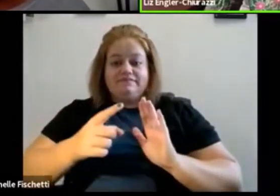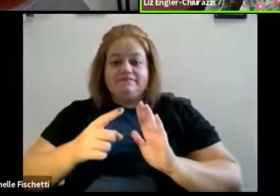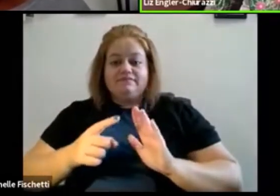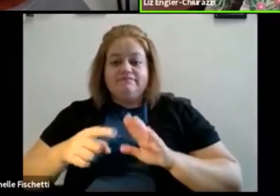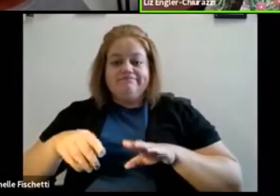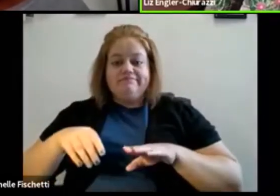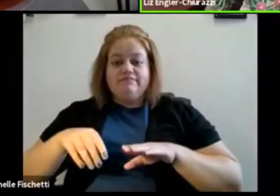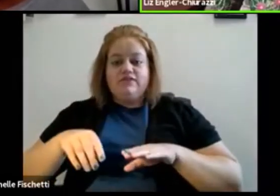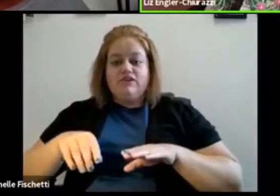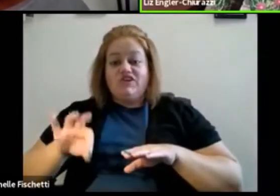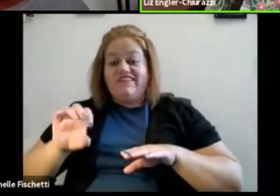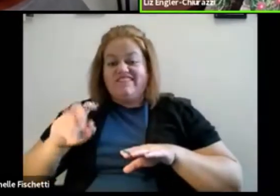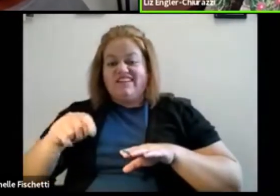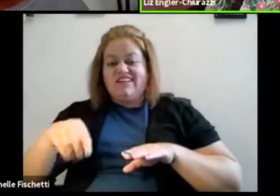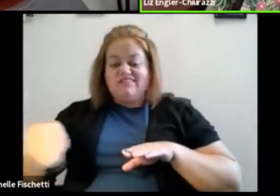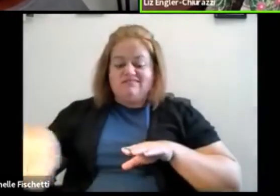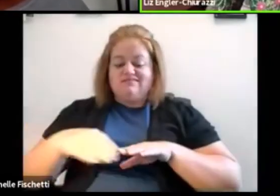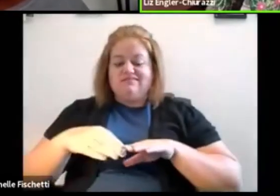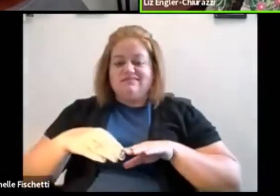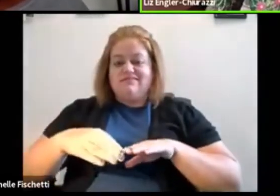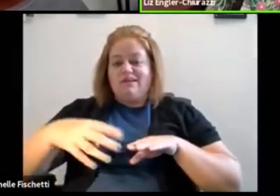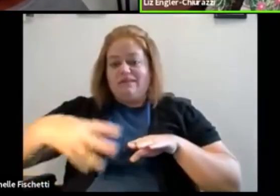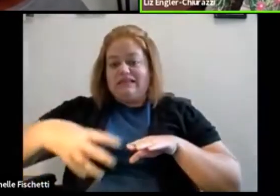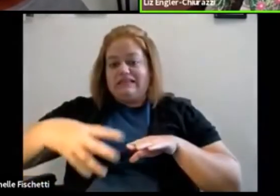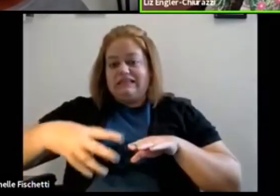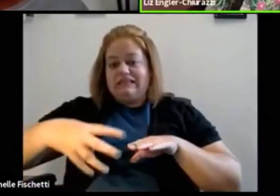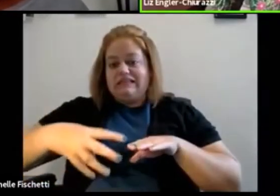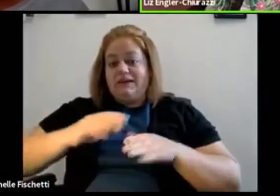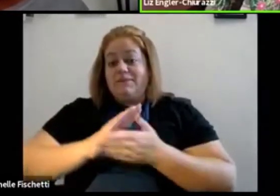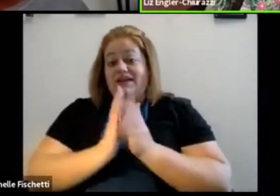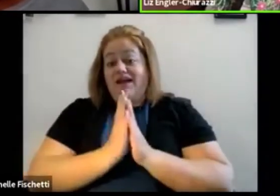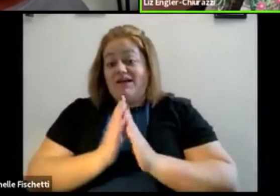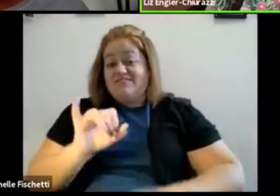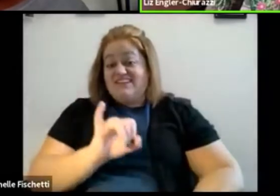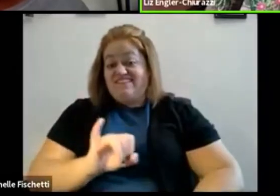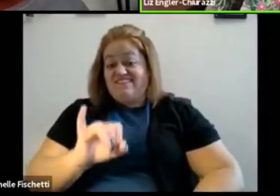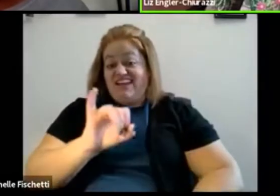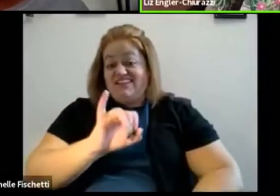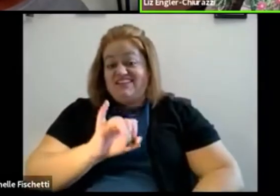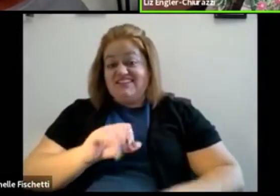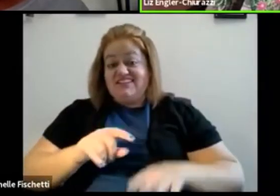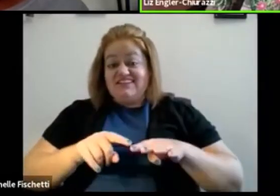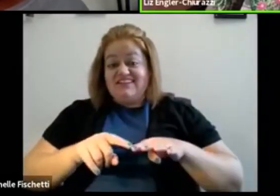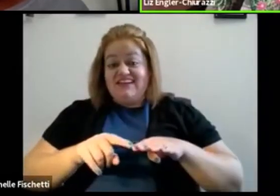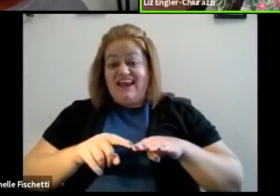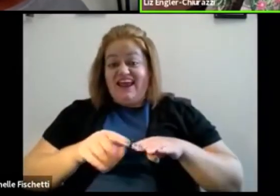a cut and that cut gets infected. In the seconds to minutes after you stub